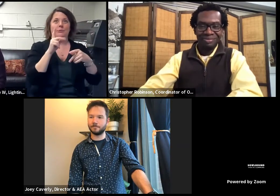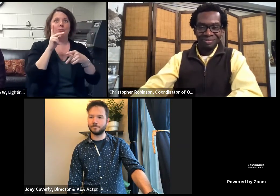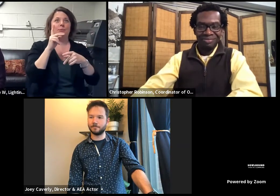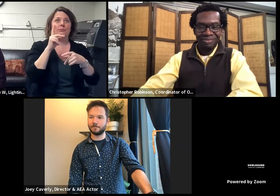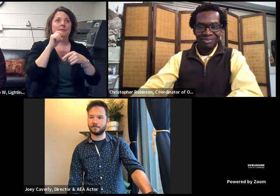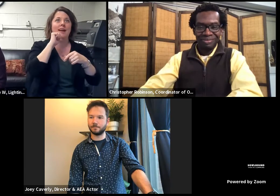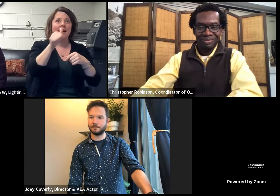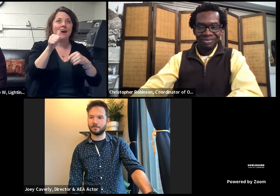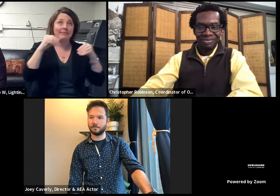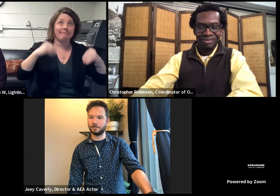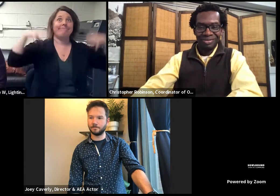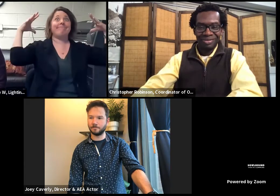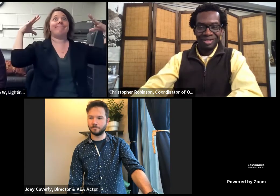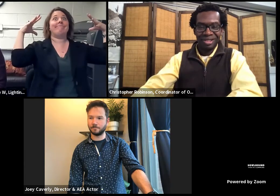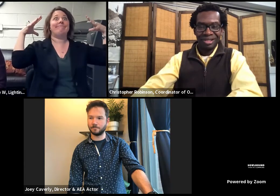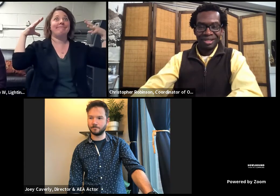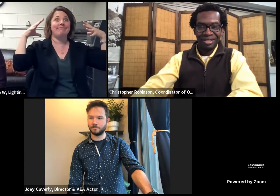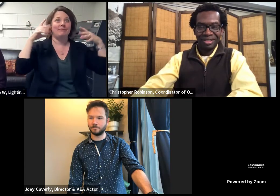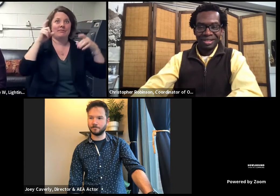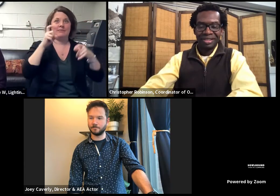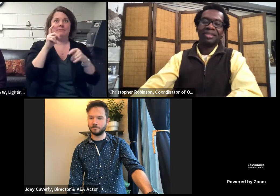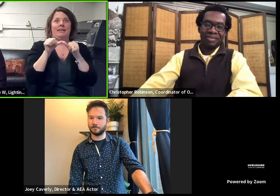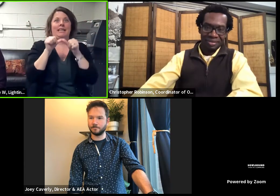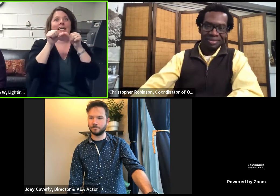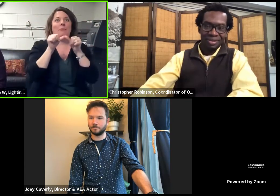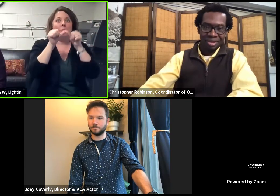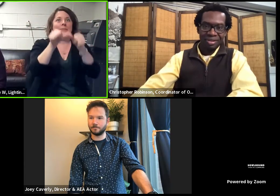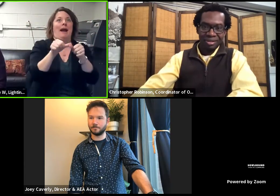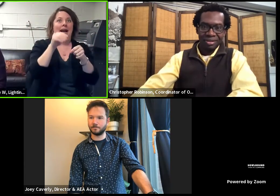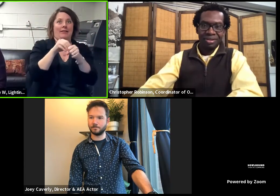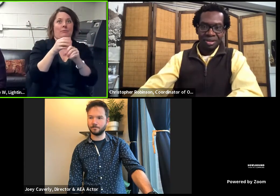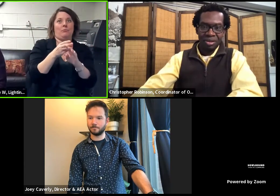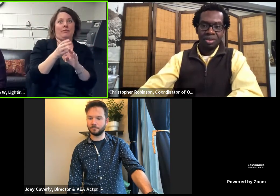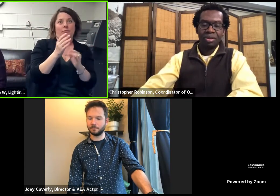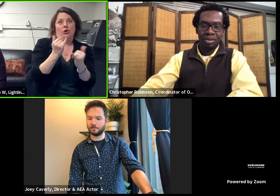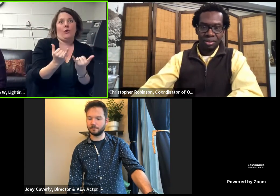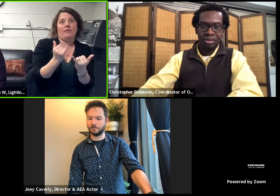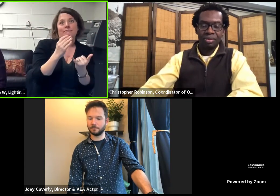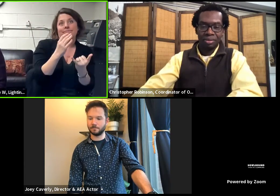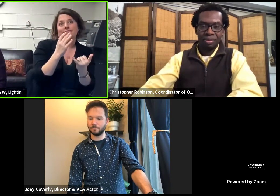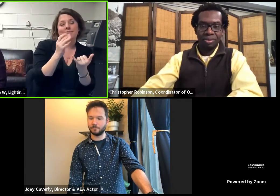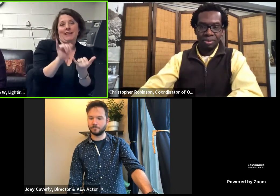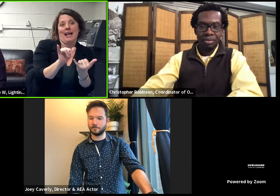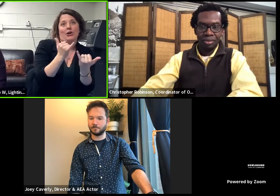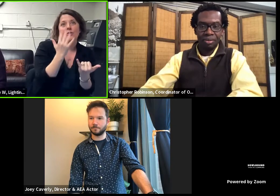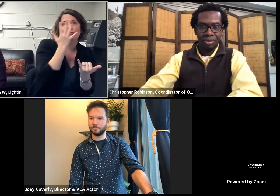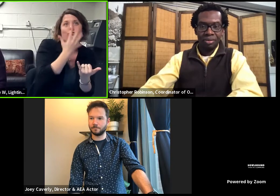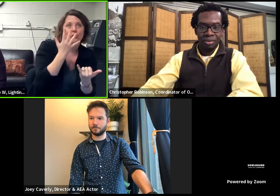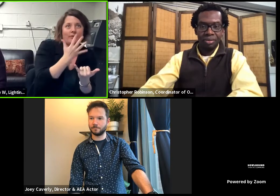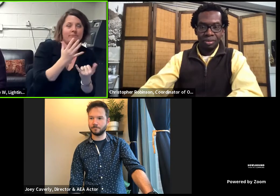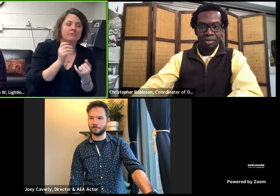Right, right. And then not bring up all the lights. You have to keep consistency in the production